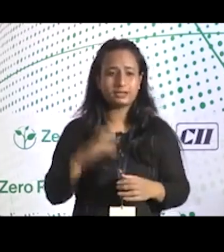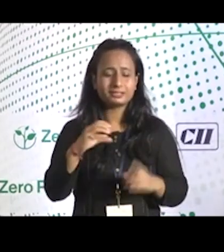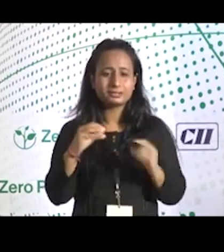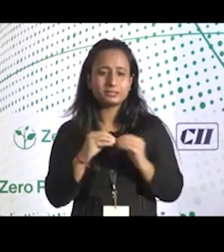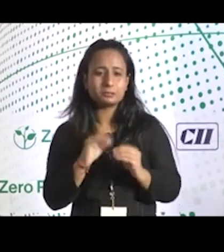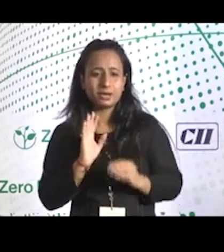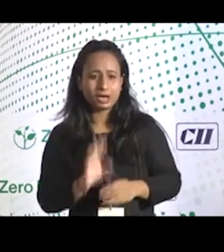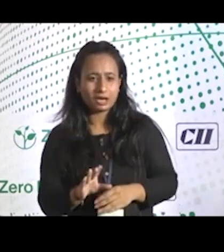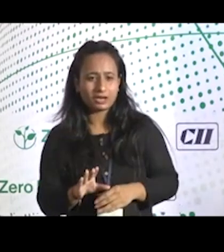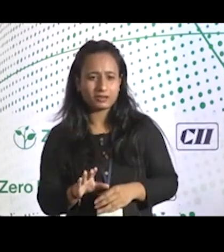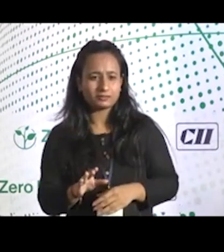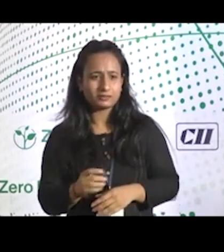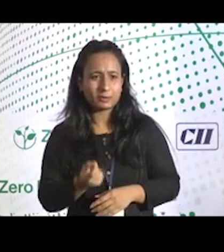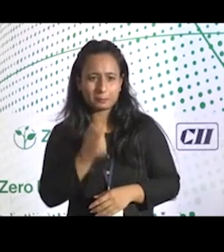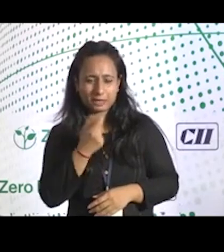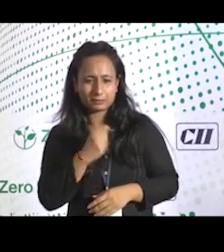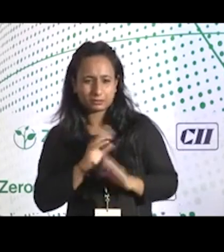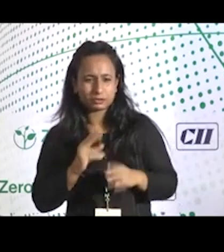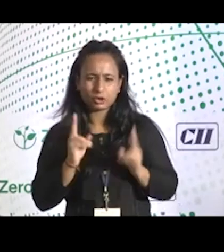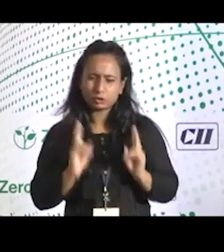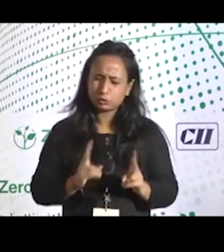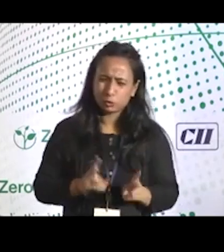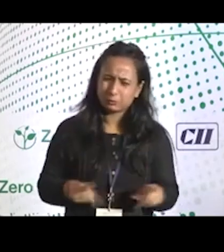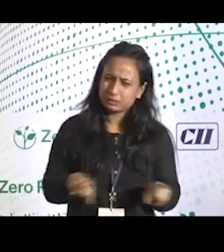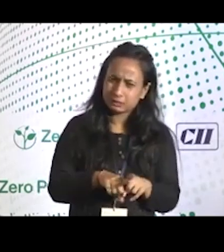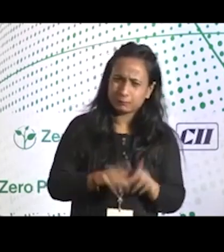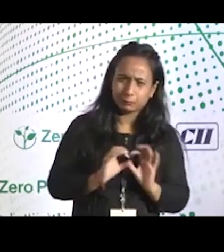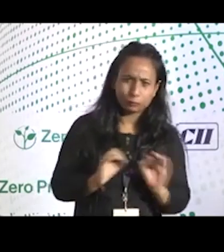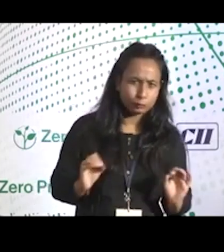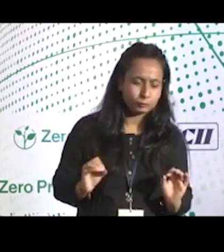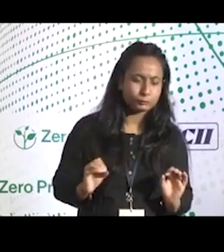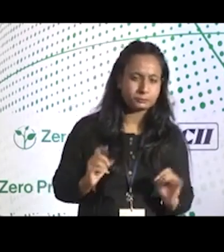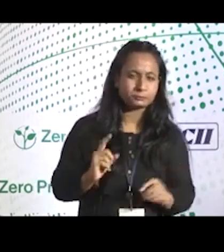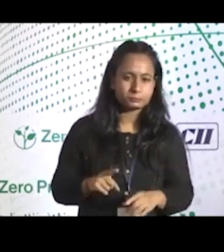the way you give a drug to a normal child vis a vis this child with cerebral palsy?